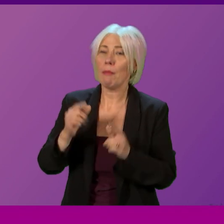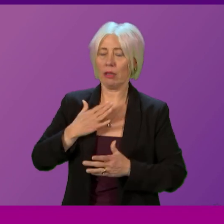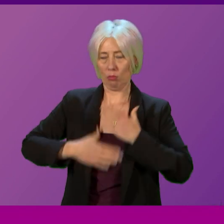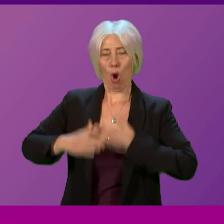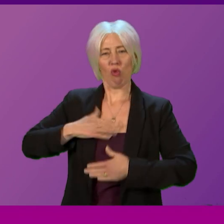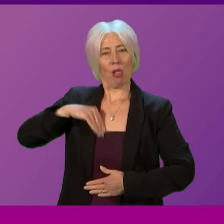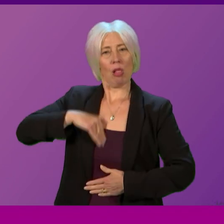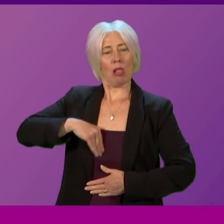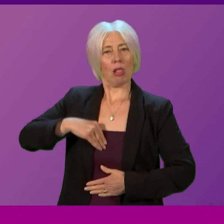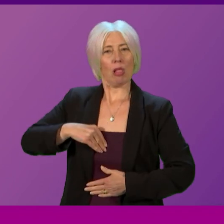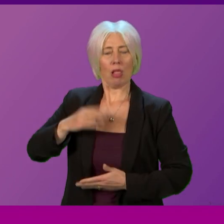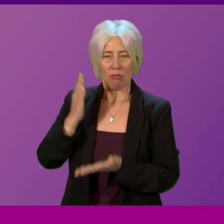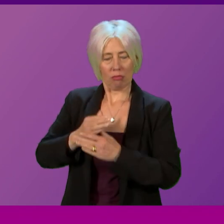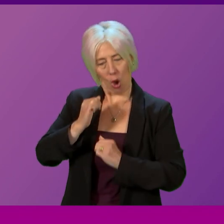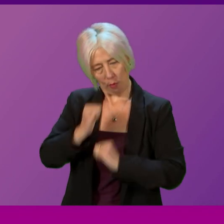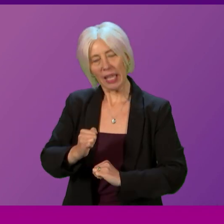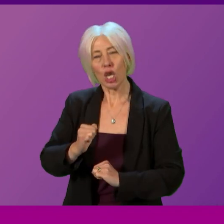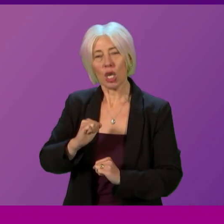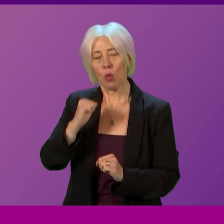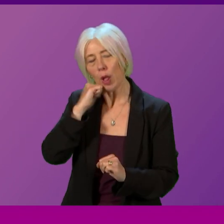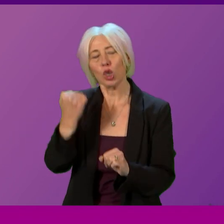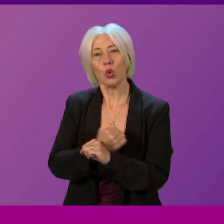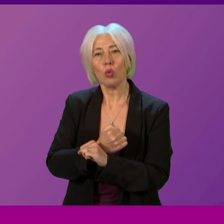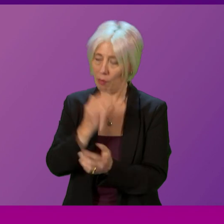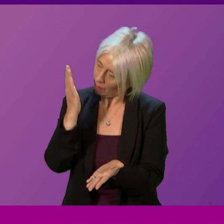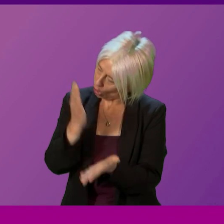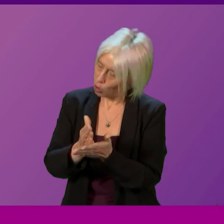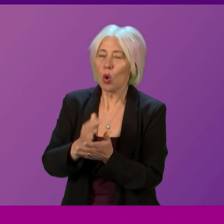to do so and we will continue to work hard to ensure that we are doing right by those